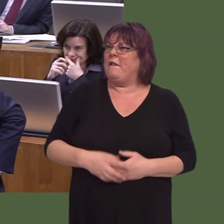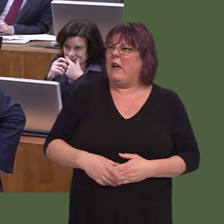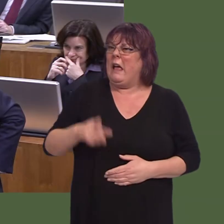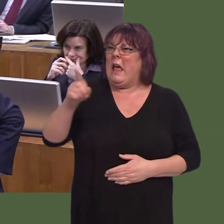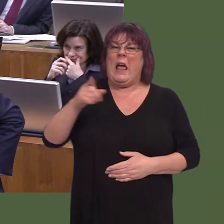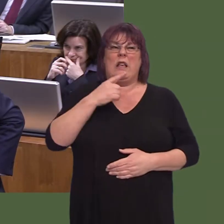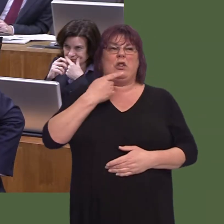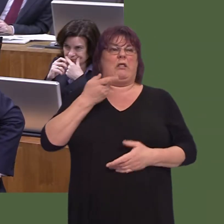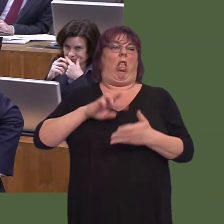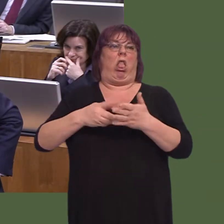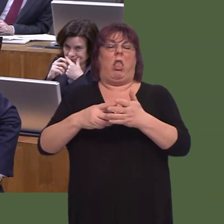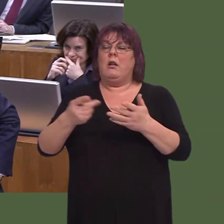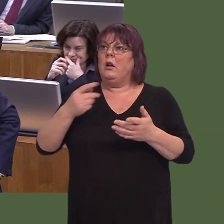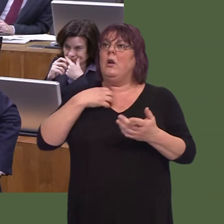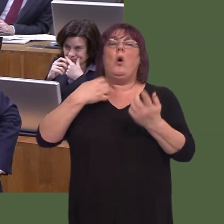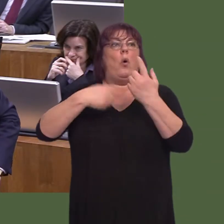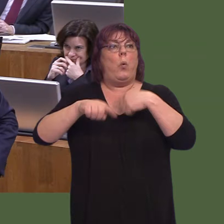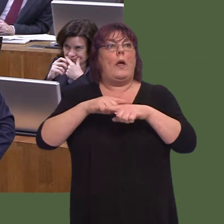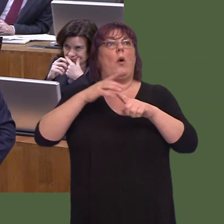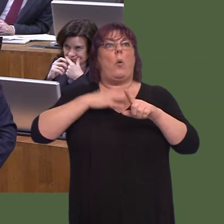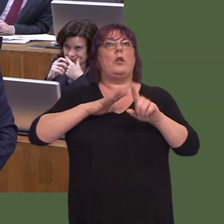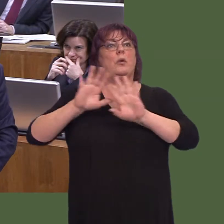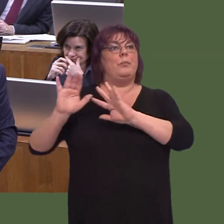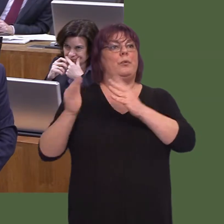We will deliver transport projects for the people of Wales in the teeth of opposition